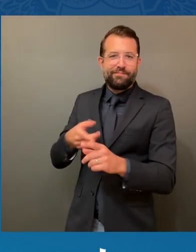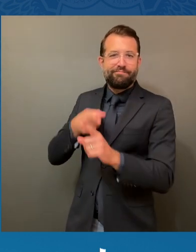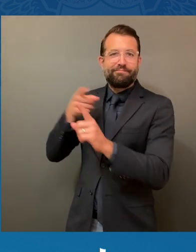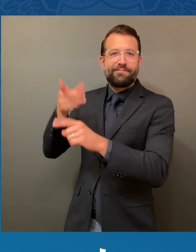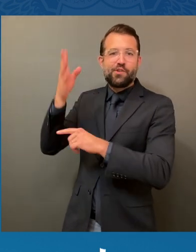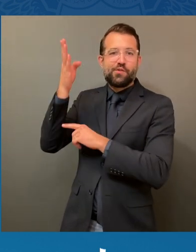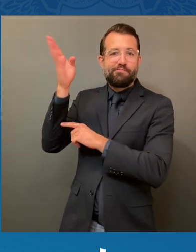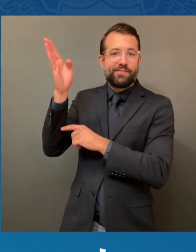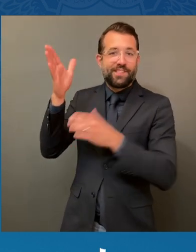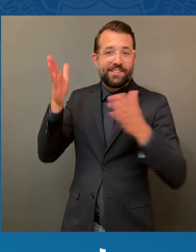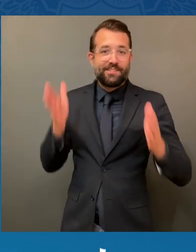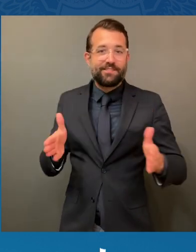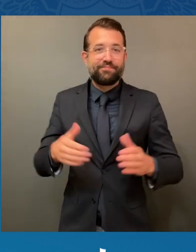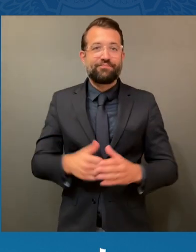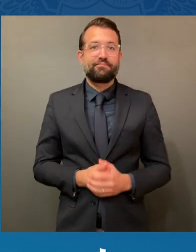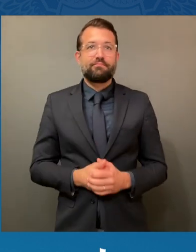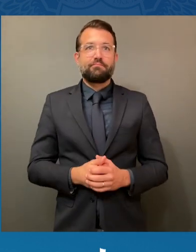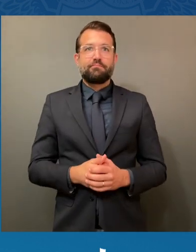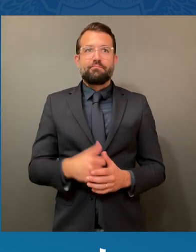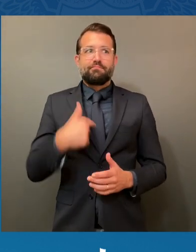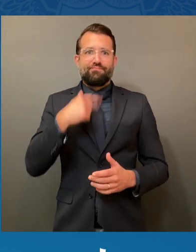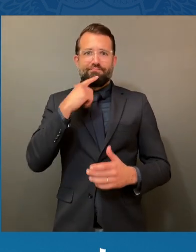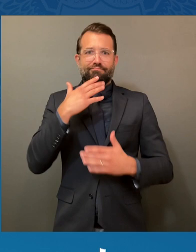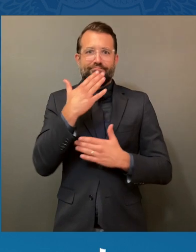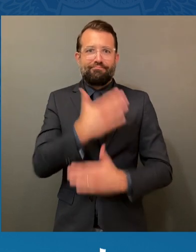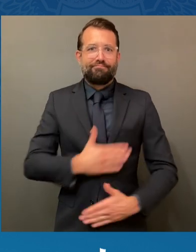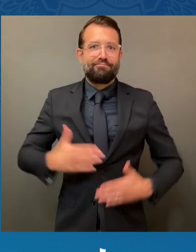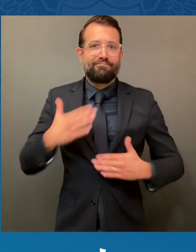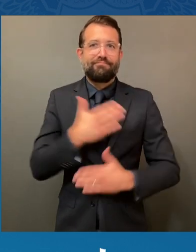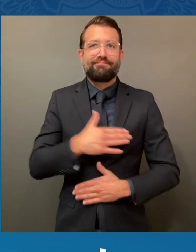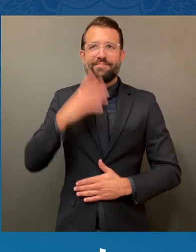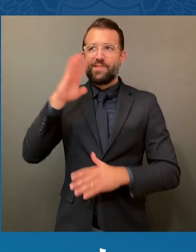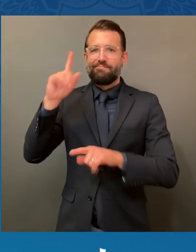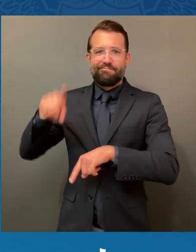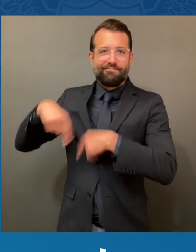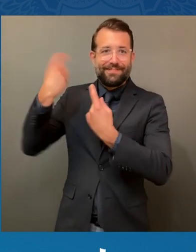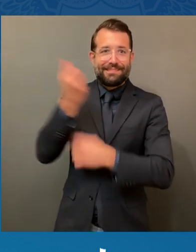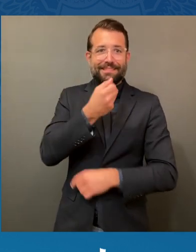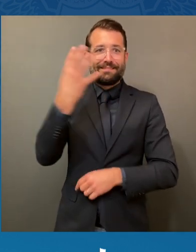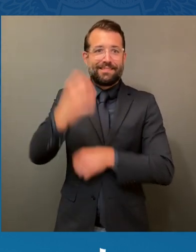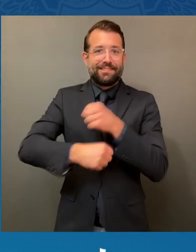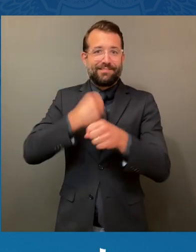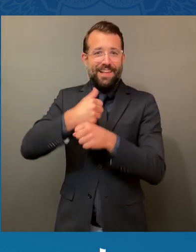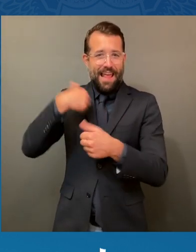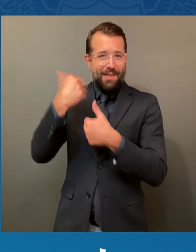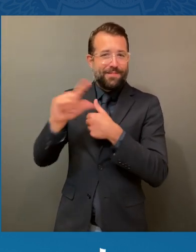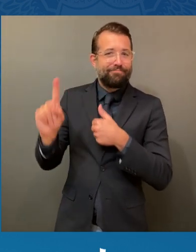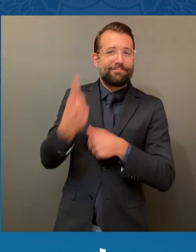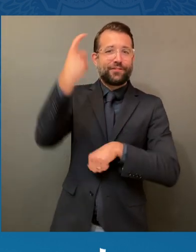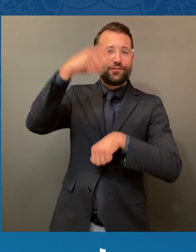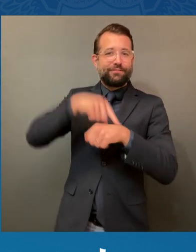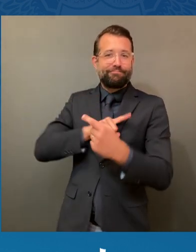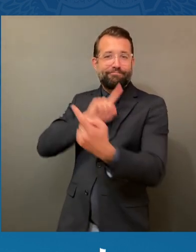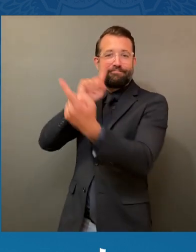of knowing for a few years now. In fact, I remember the first time I met her, she came to Las Vegas to meet with a handful of folks,